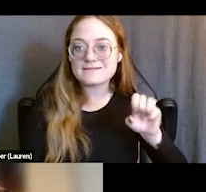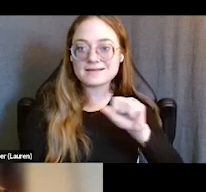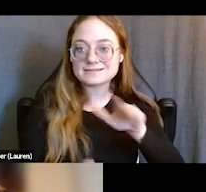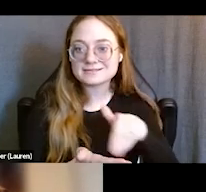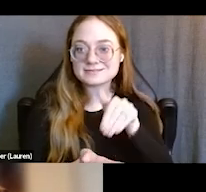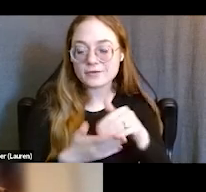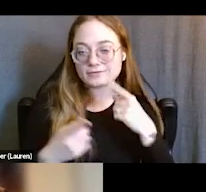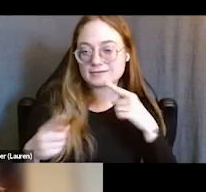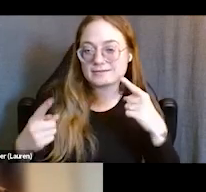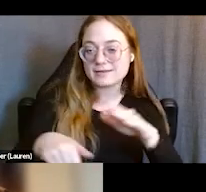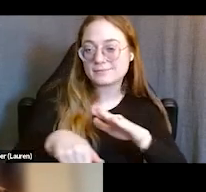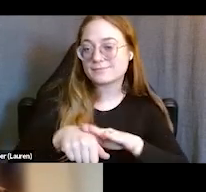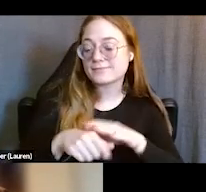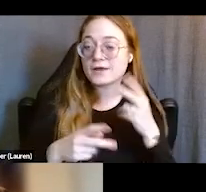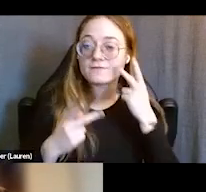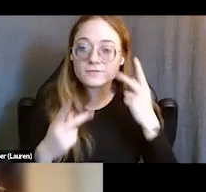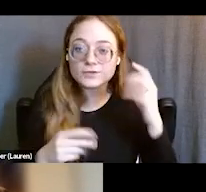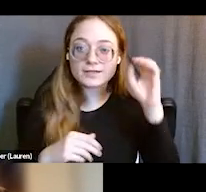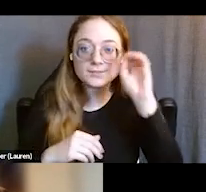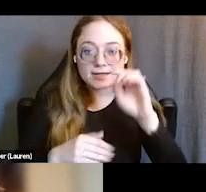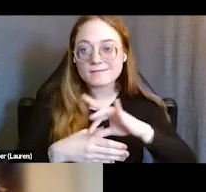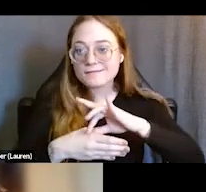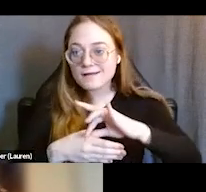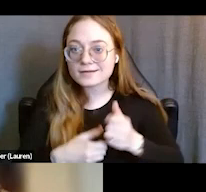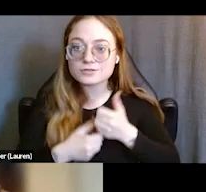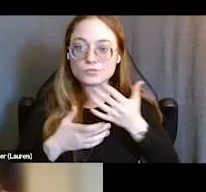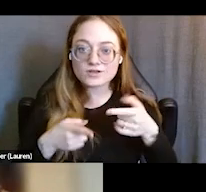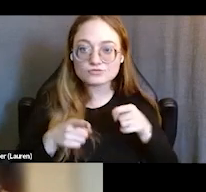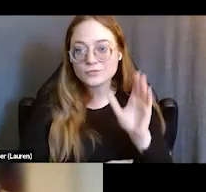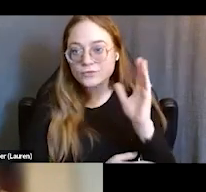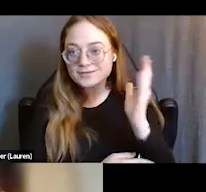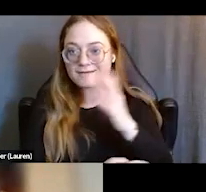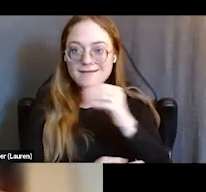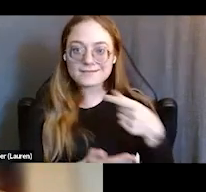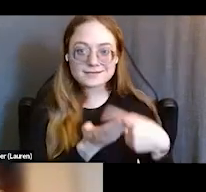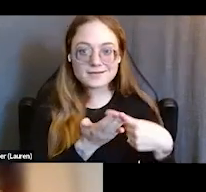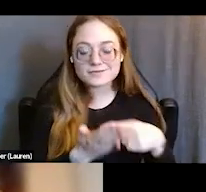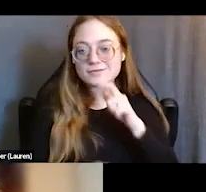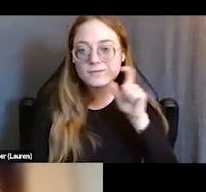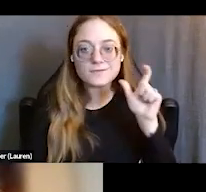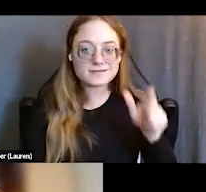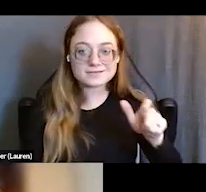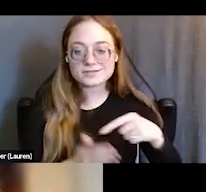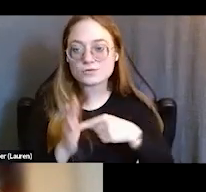is the views, opinions, and content expressed in this presentation and discussion do not necessarily reflect the views, and opinions,